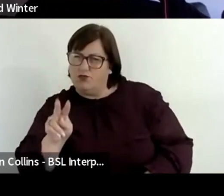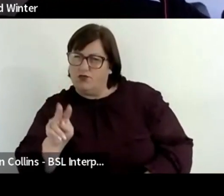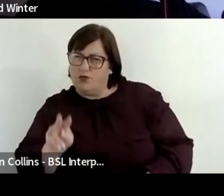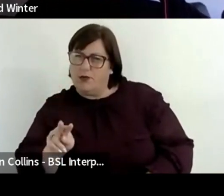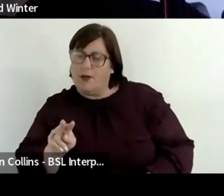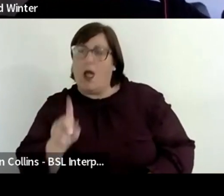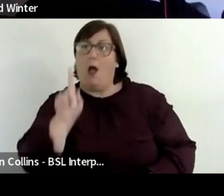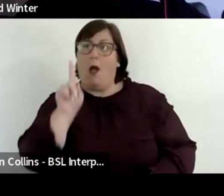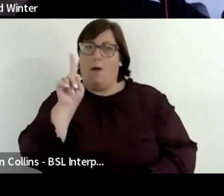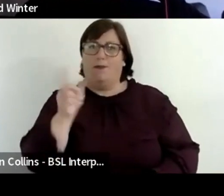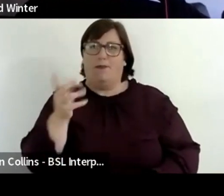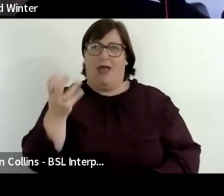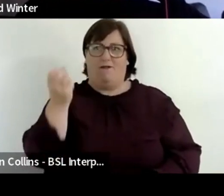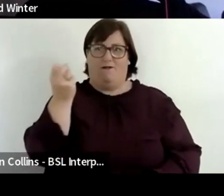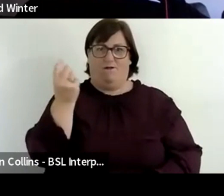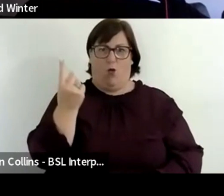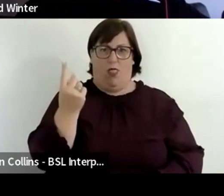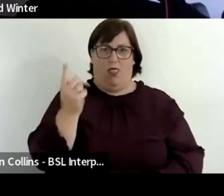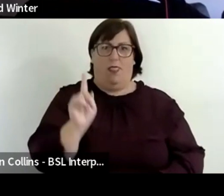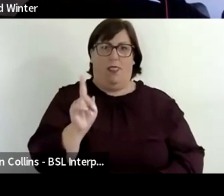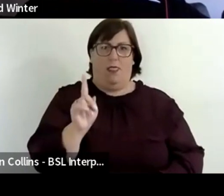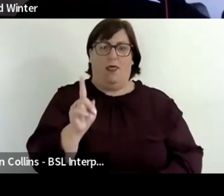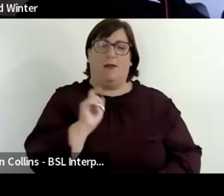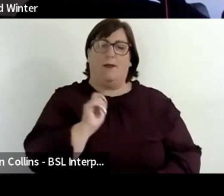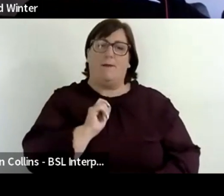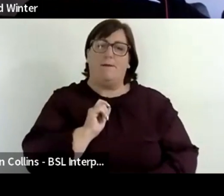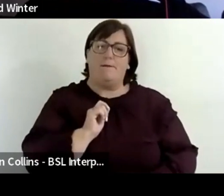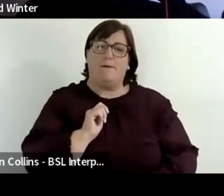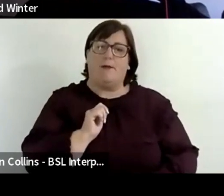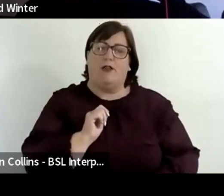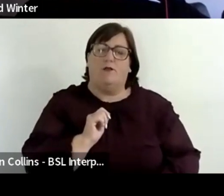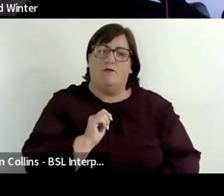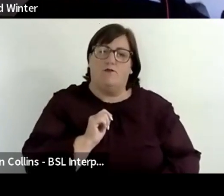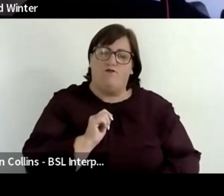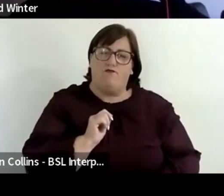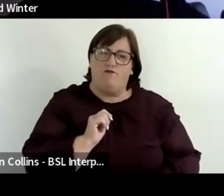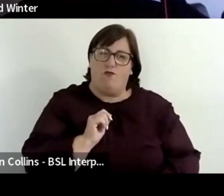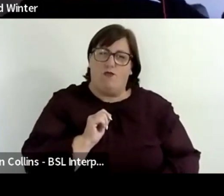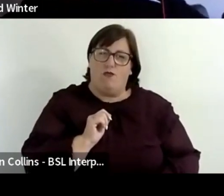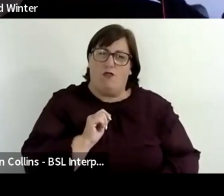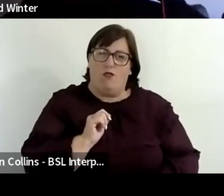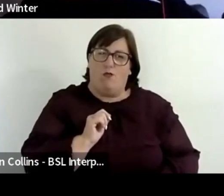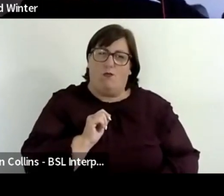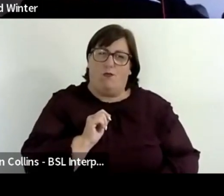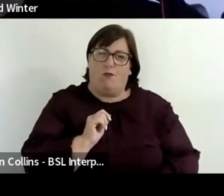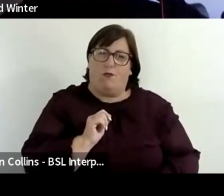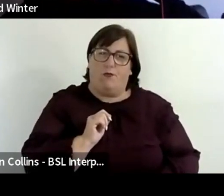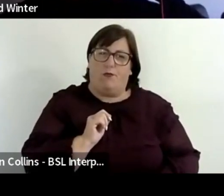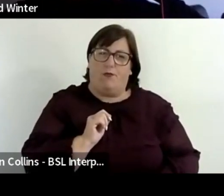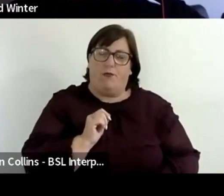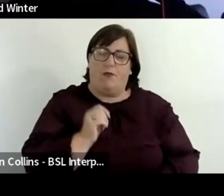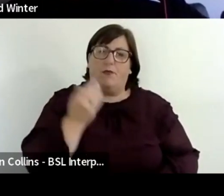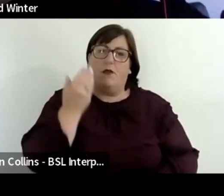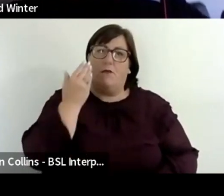I can see one in the chat box. I don't know if this, I don't know if anyone is happy to answer this?